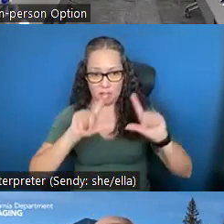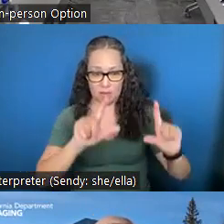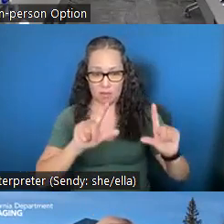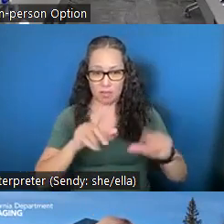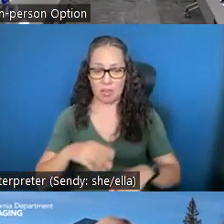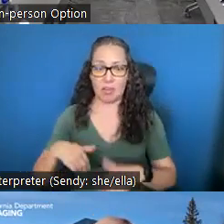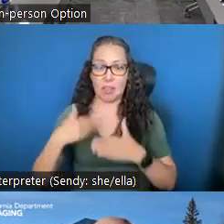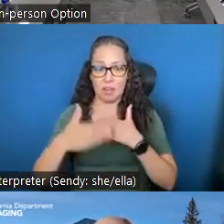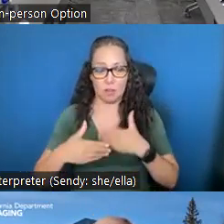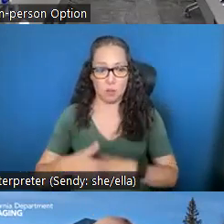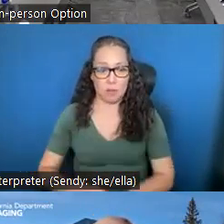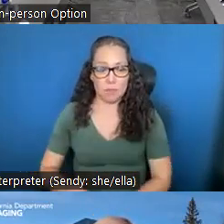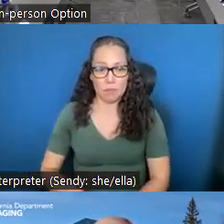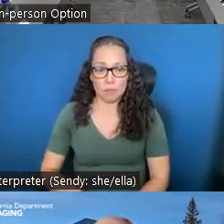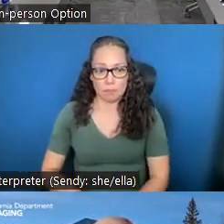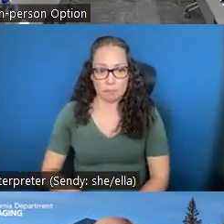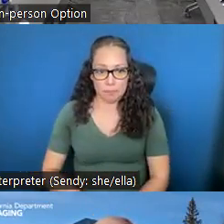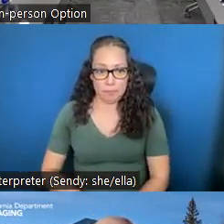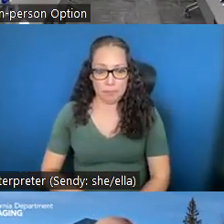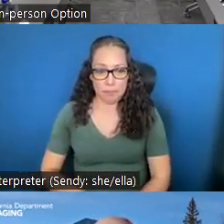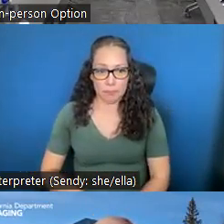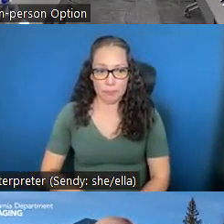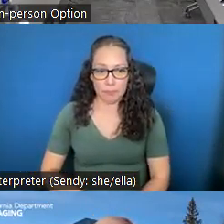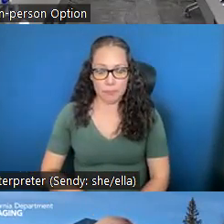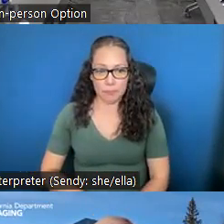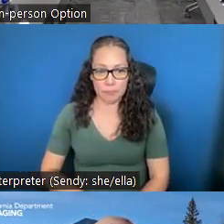slide